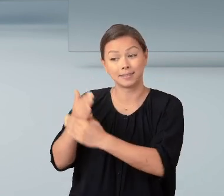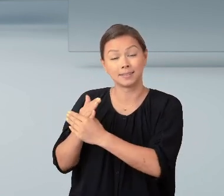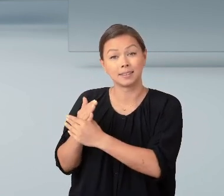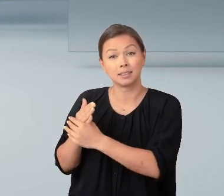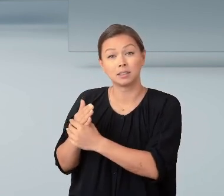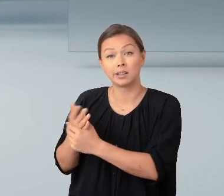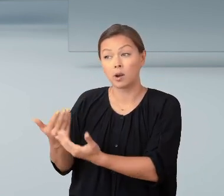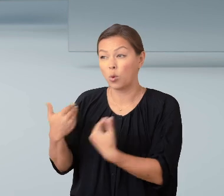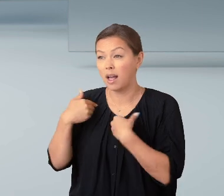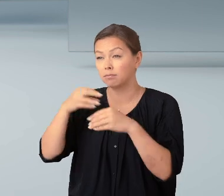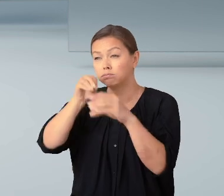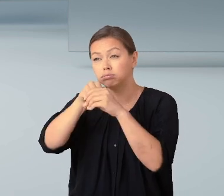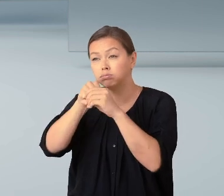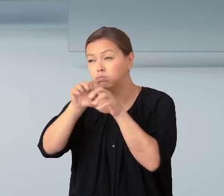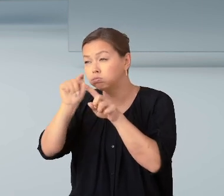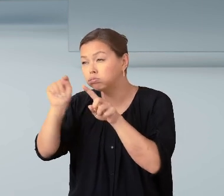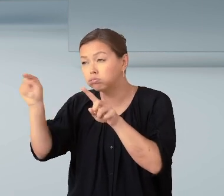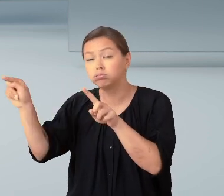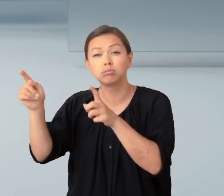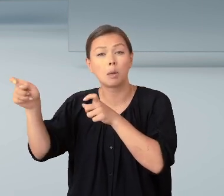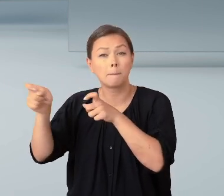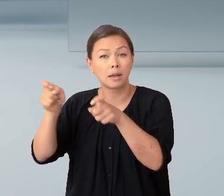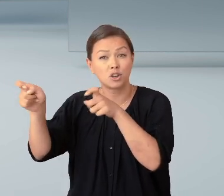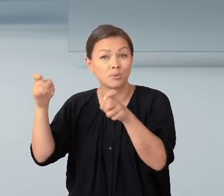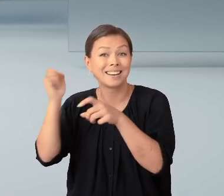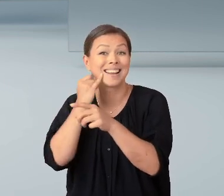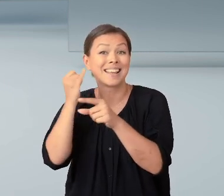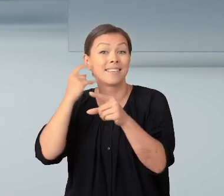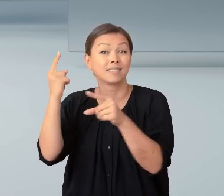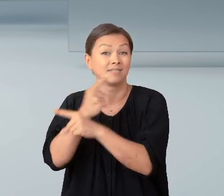management can be the key differentiator between a successful business